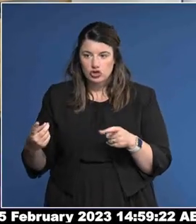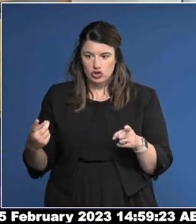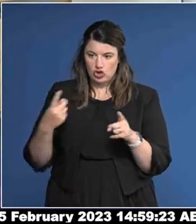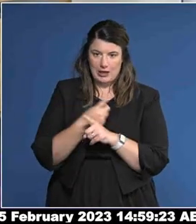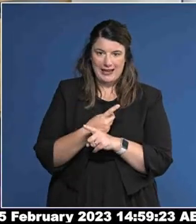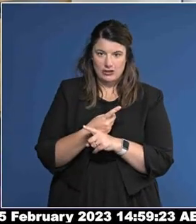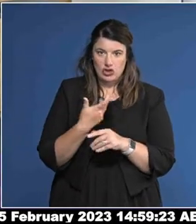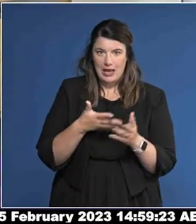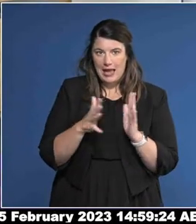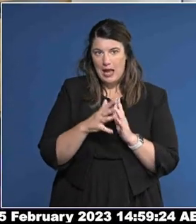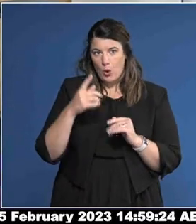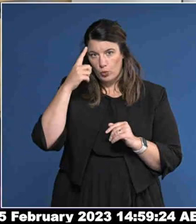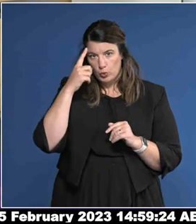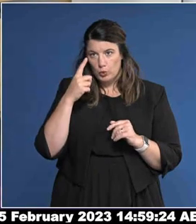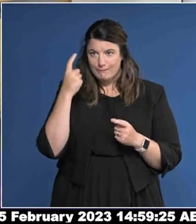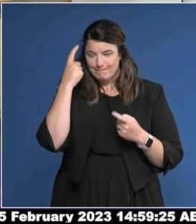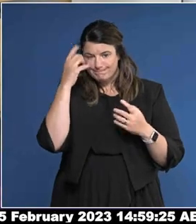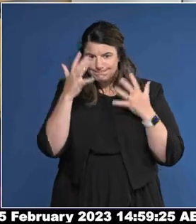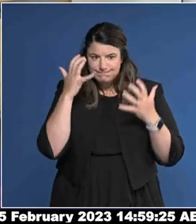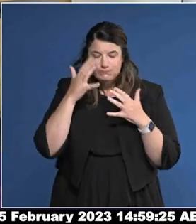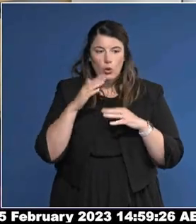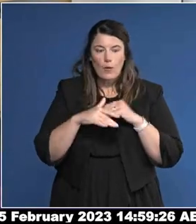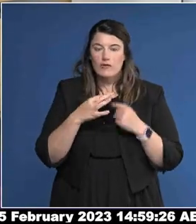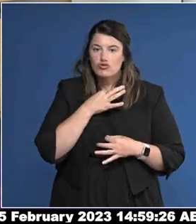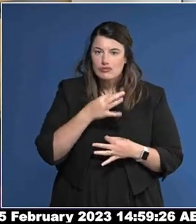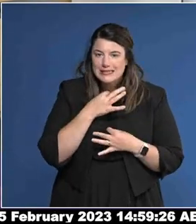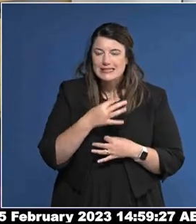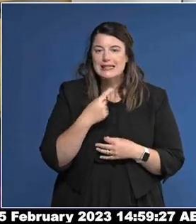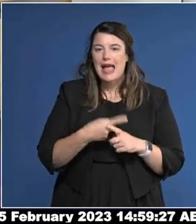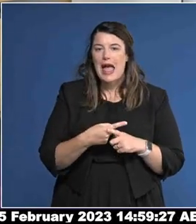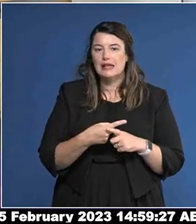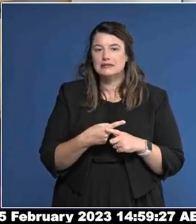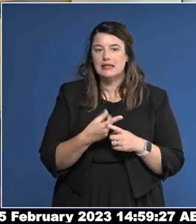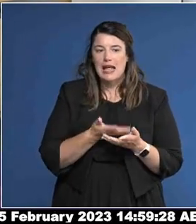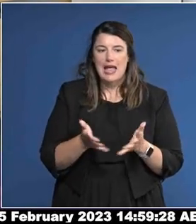about risk in the organisation and how you also record incidents of risk?